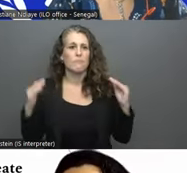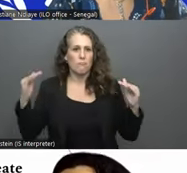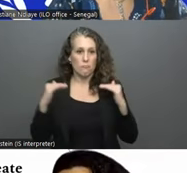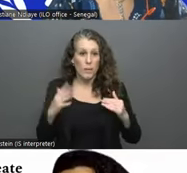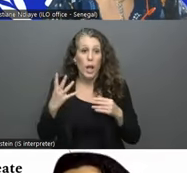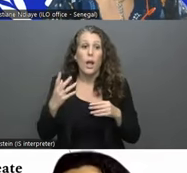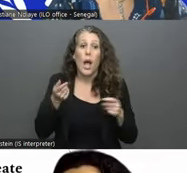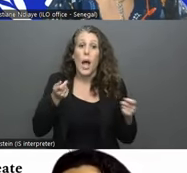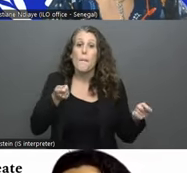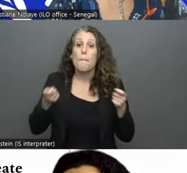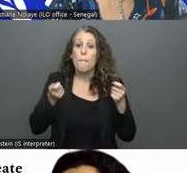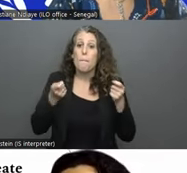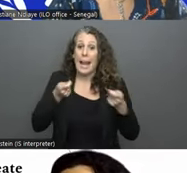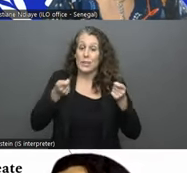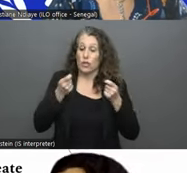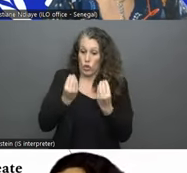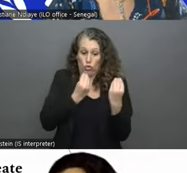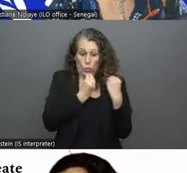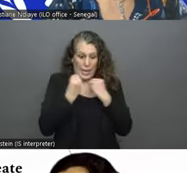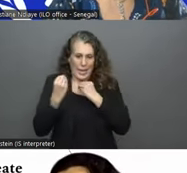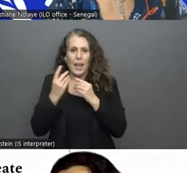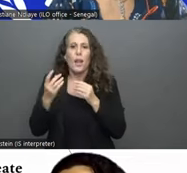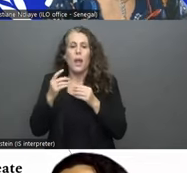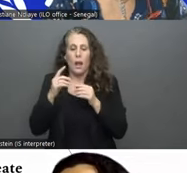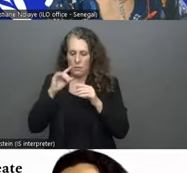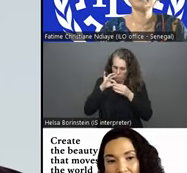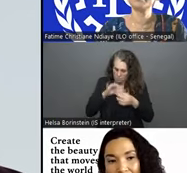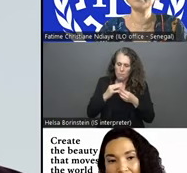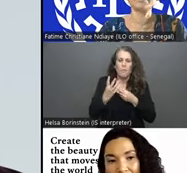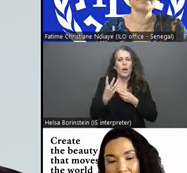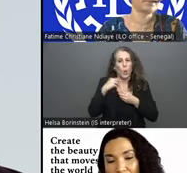for all our leaders across the organization. 10:57:33 This is a KPI across the group. And